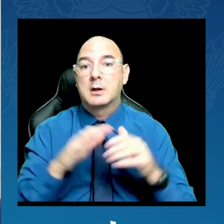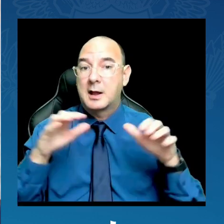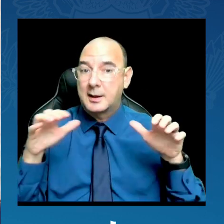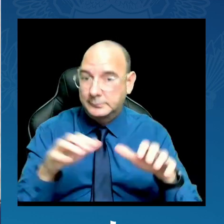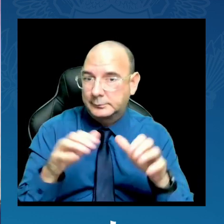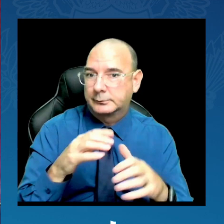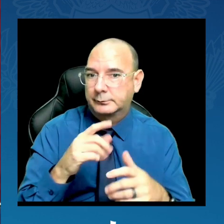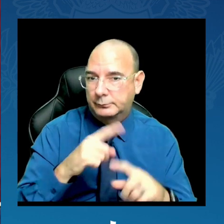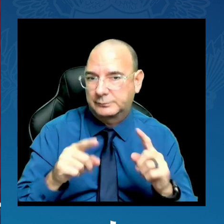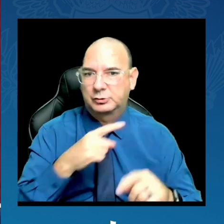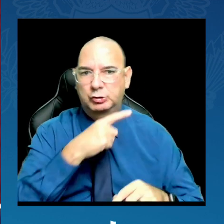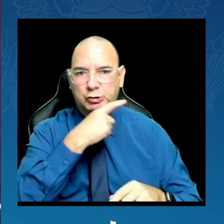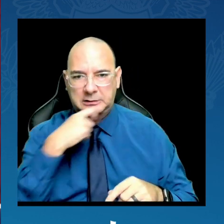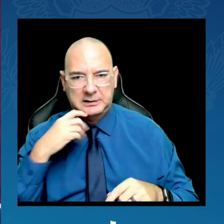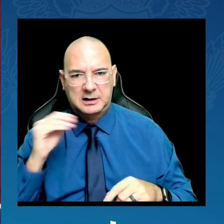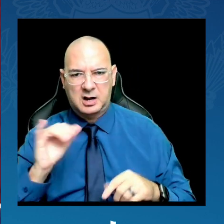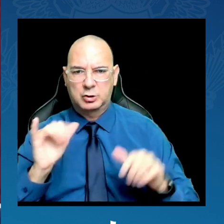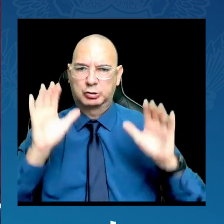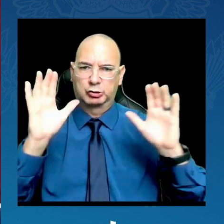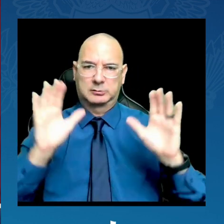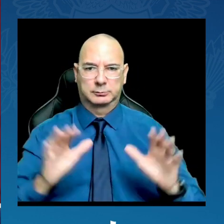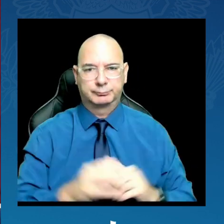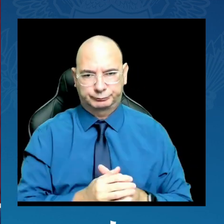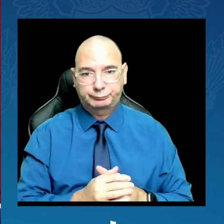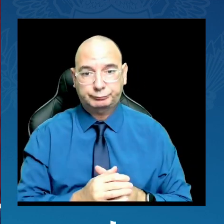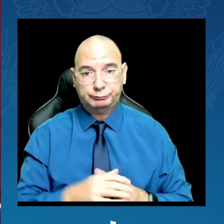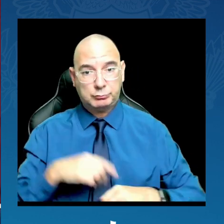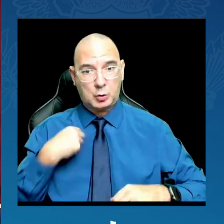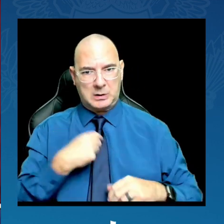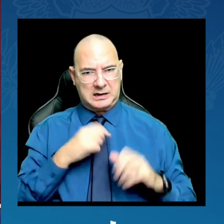We have really been able to focus on land based conservation practices,